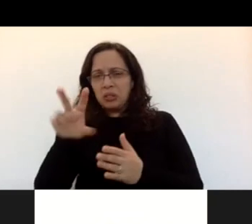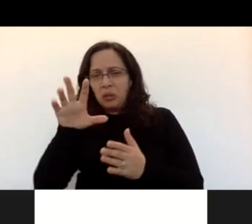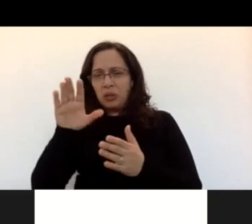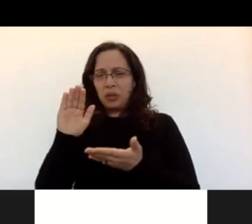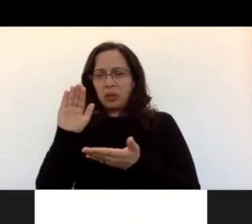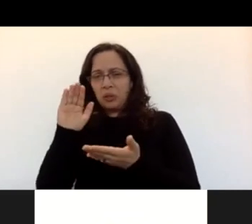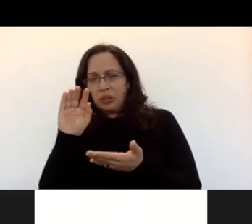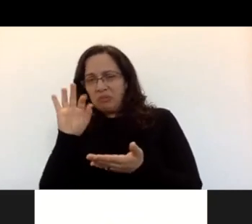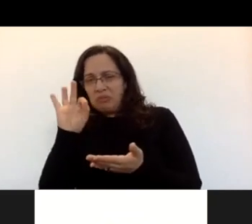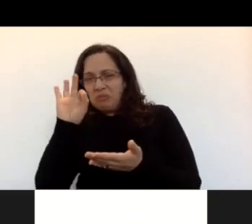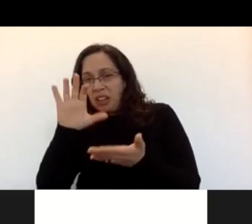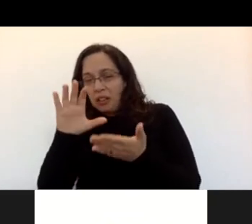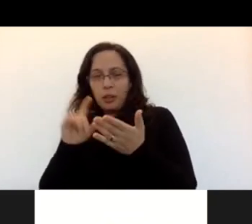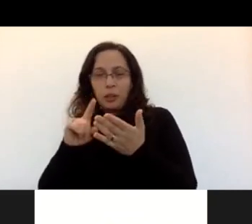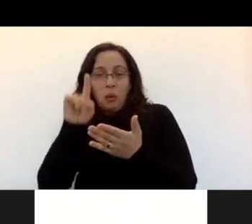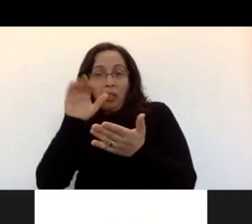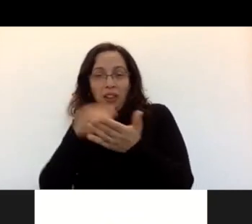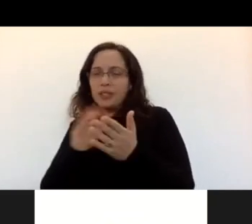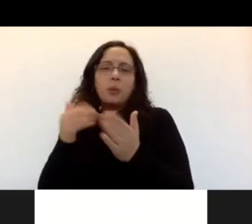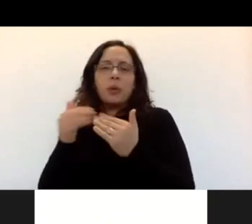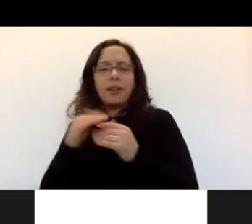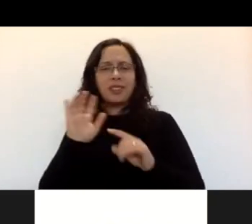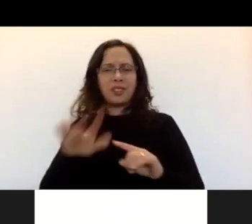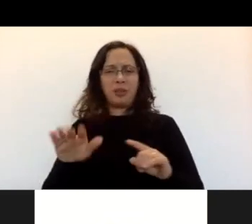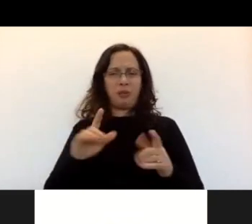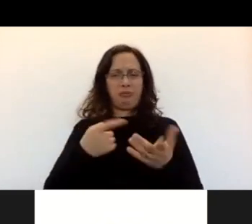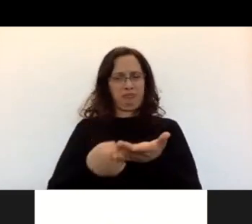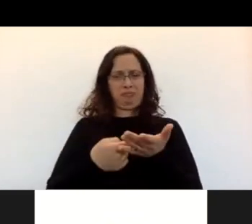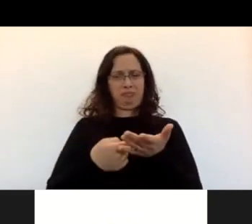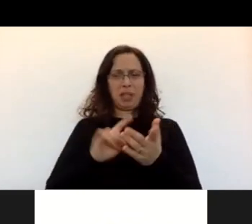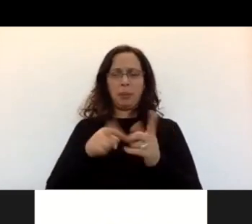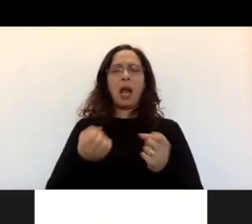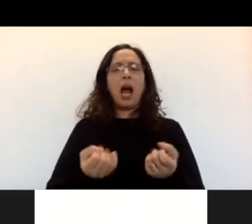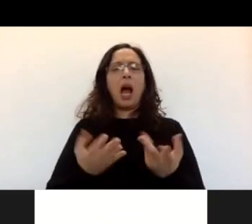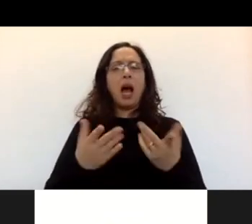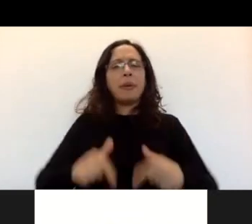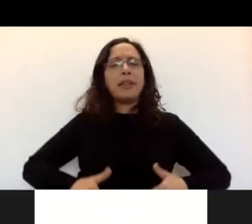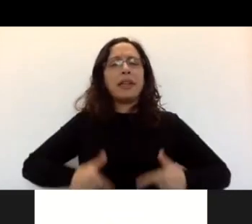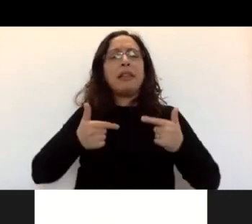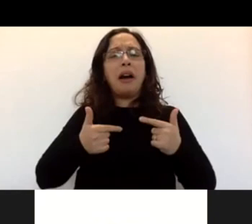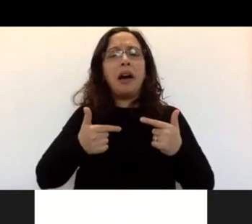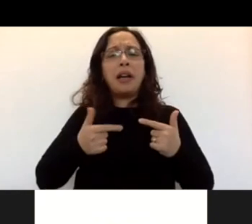a sort of crazy conversation about how many lives matter to make it a genocide which feels